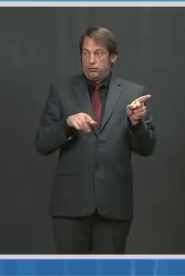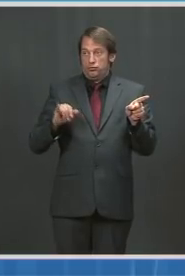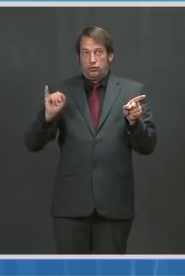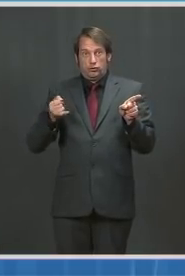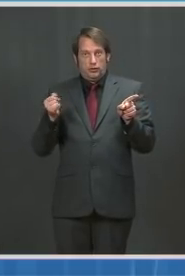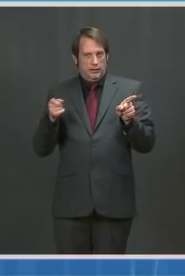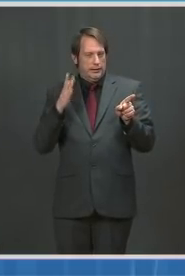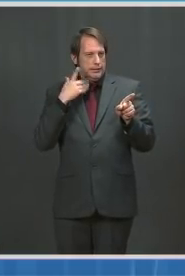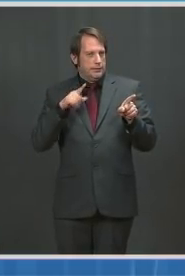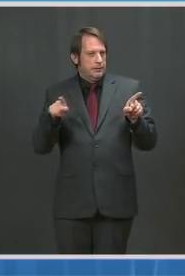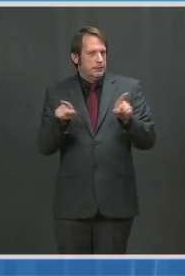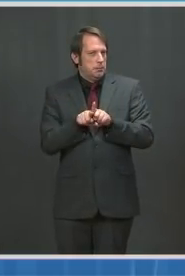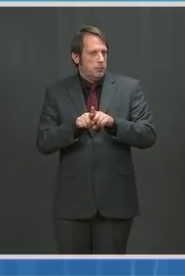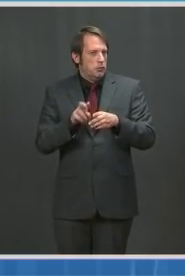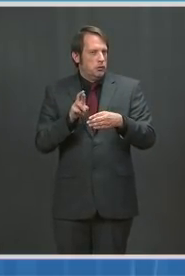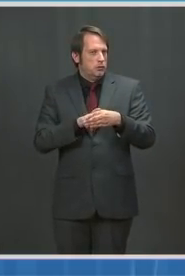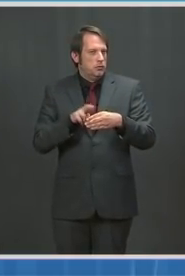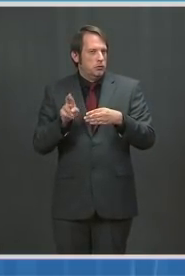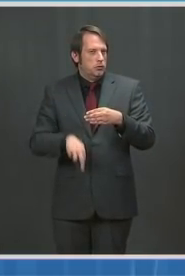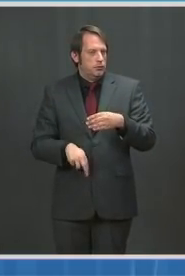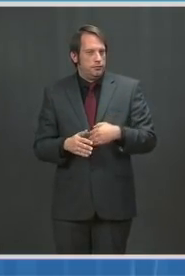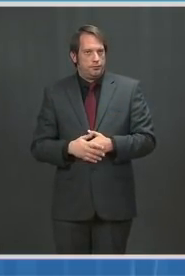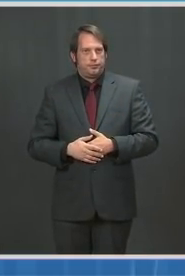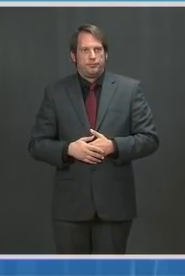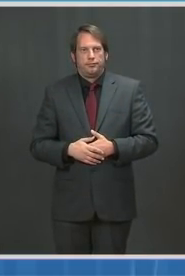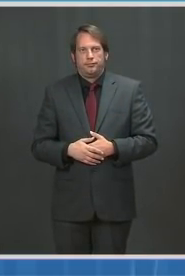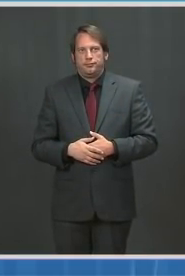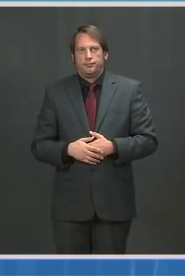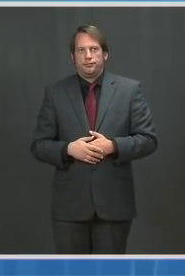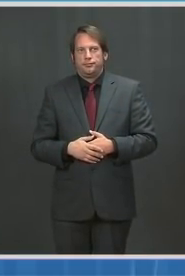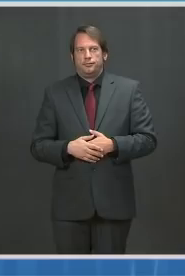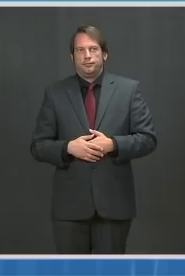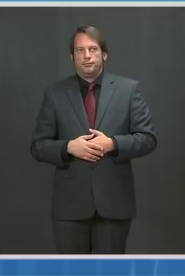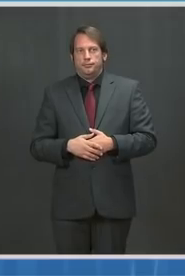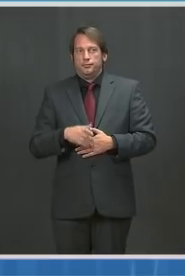antibody activity remained high in all age groups